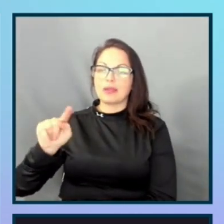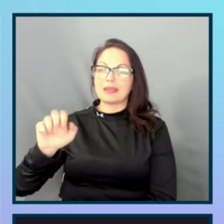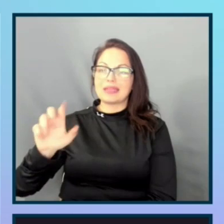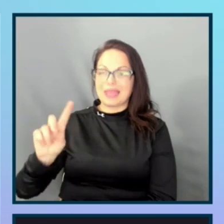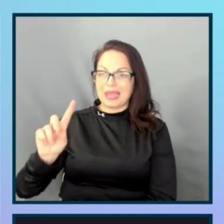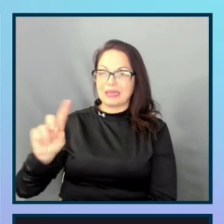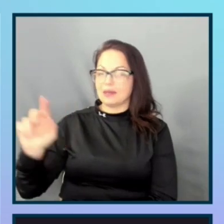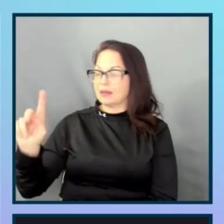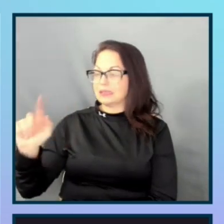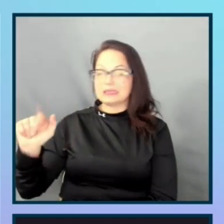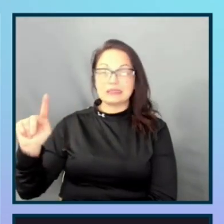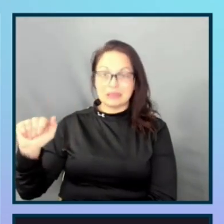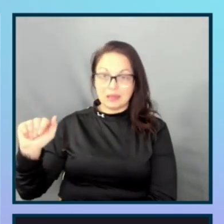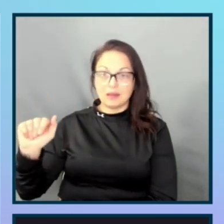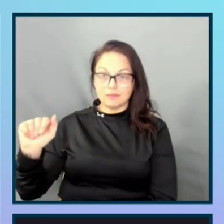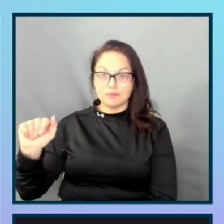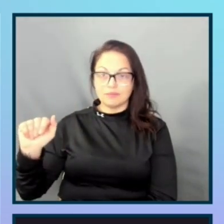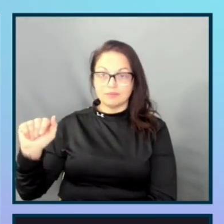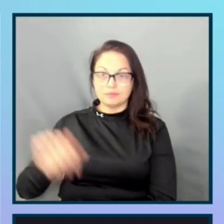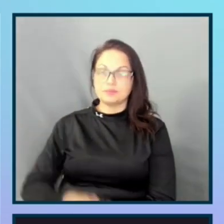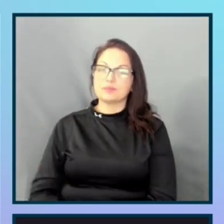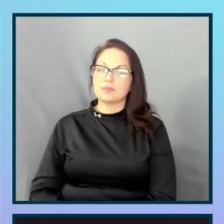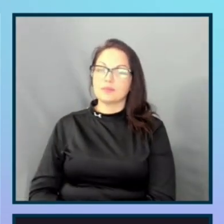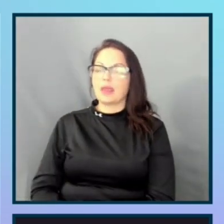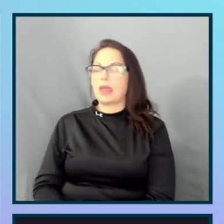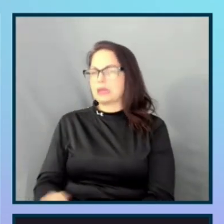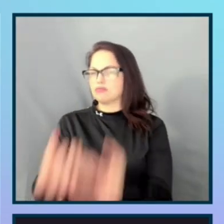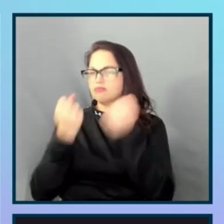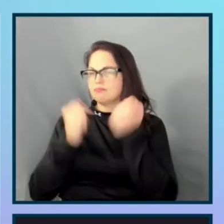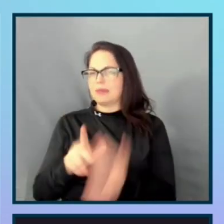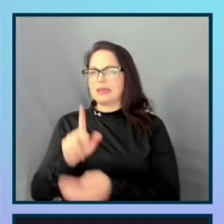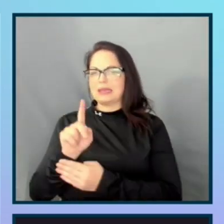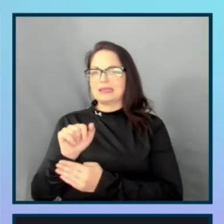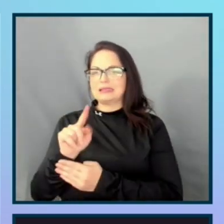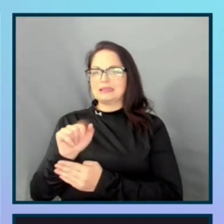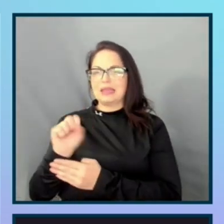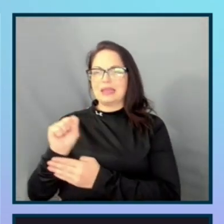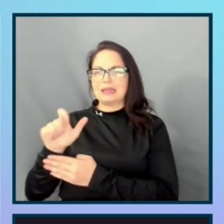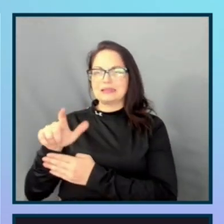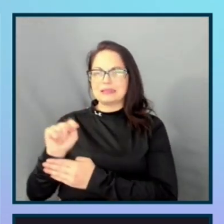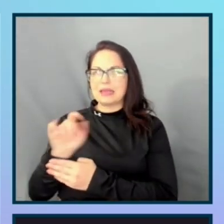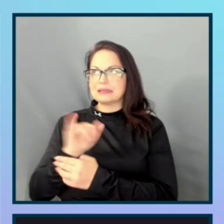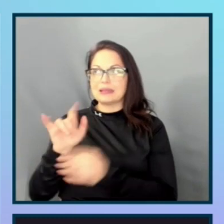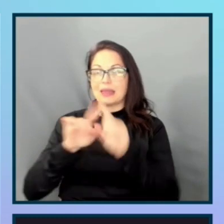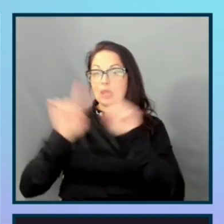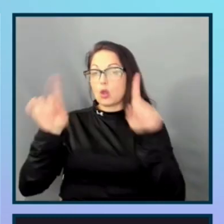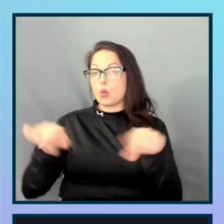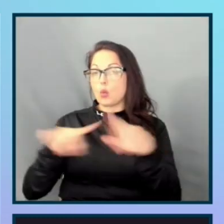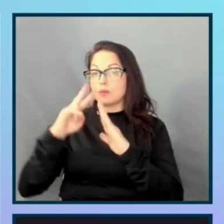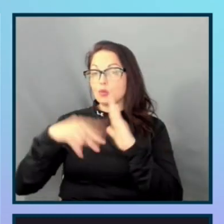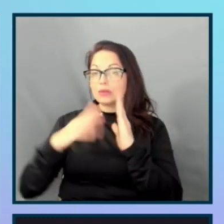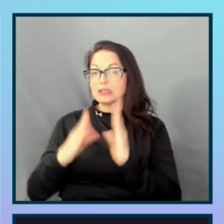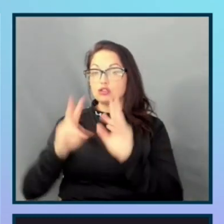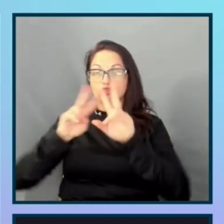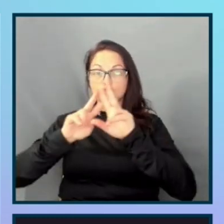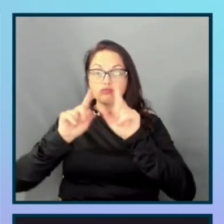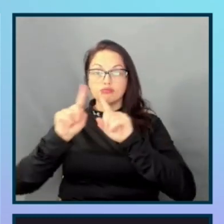and quite respected datasets. Things like the the WebAim screen reader surveys. Charitable surveys, such as within the UK,